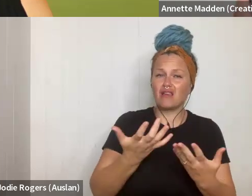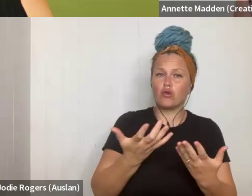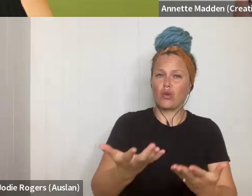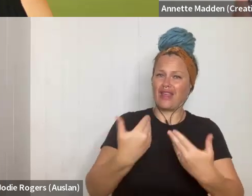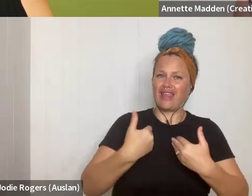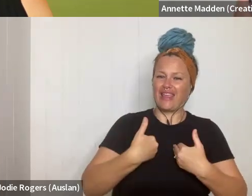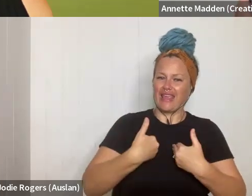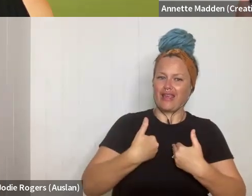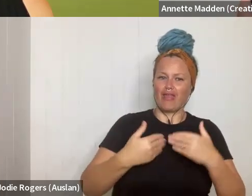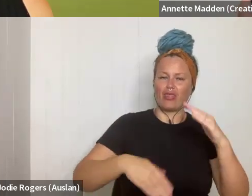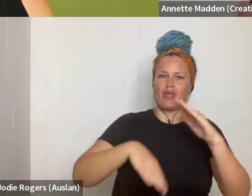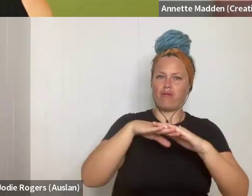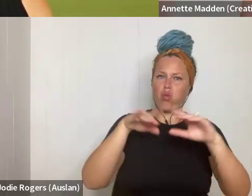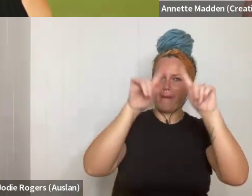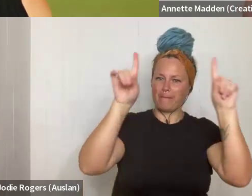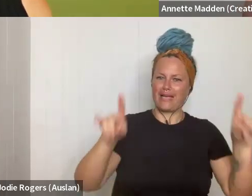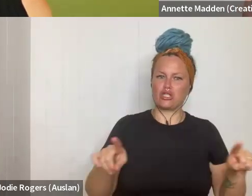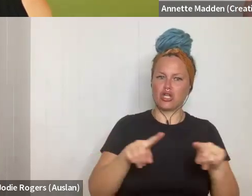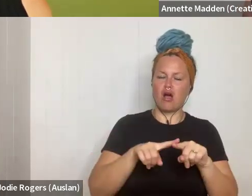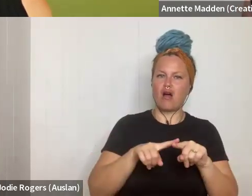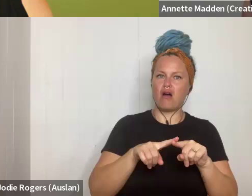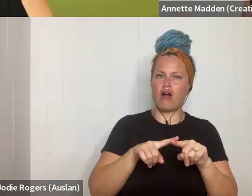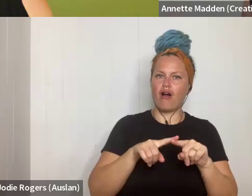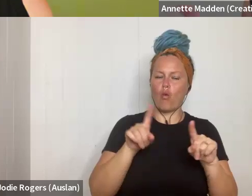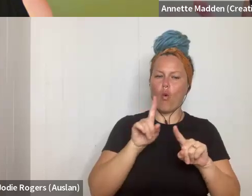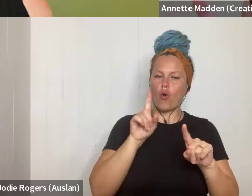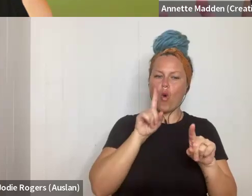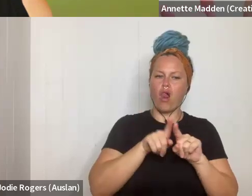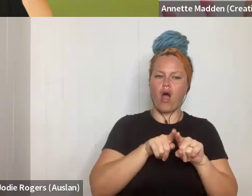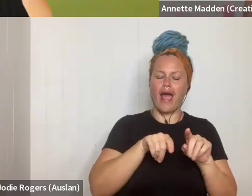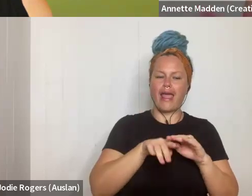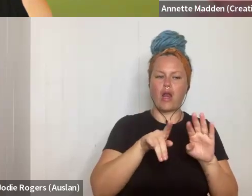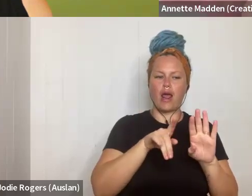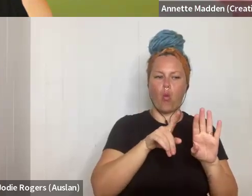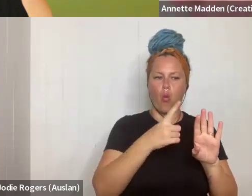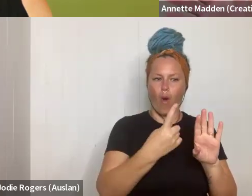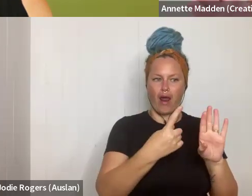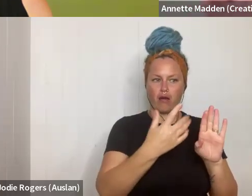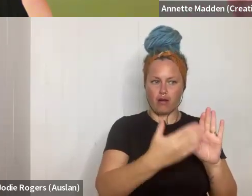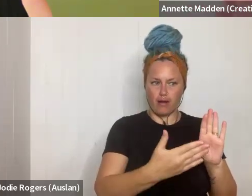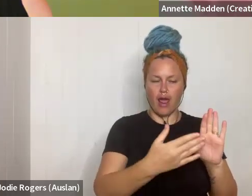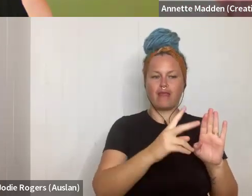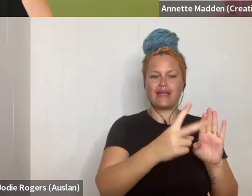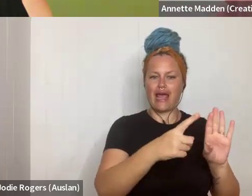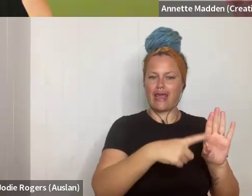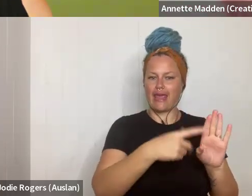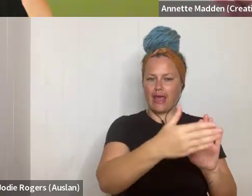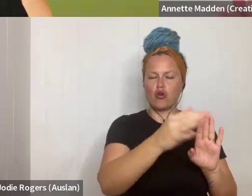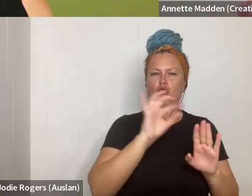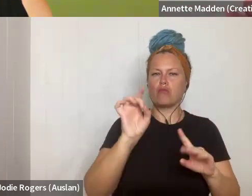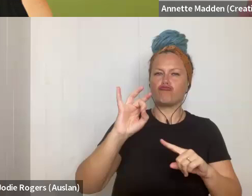activity? Look, I think, I guess it's about thinking holistically about the activity over those two years. What we are